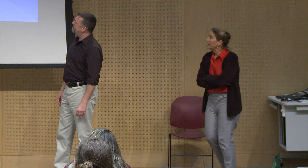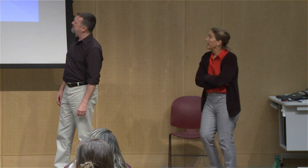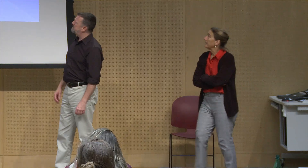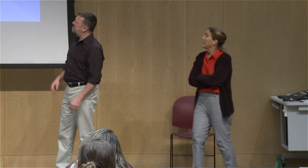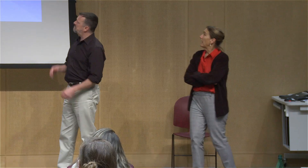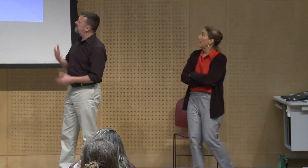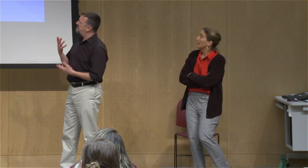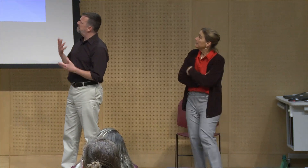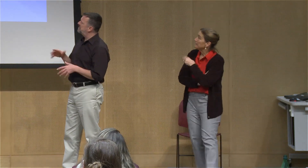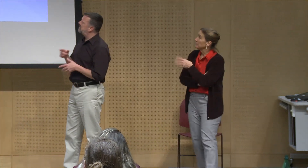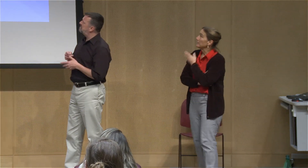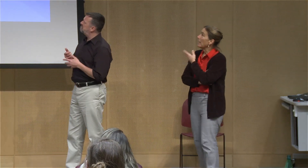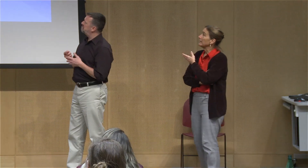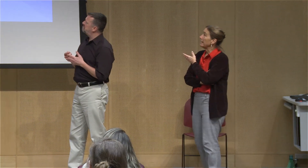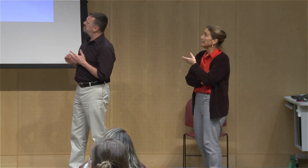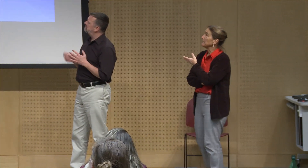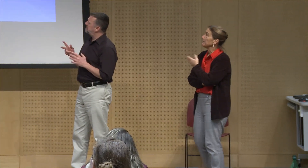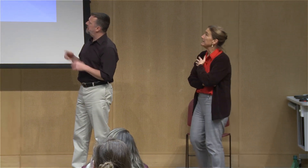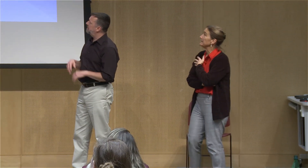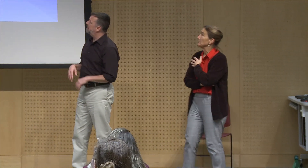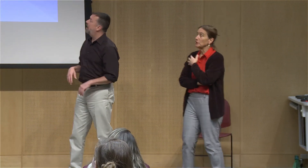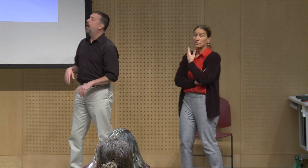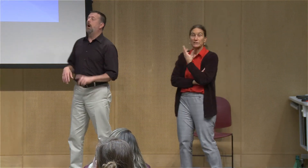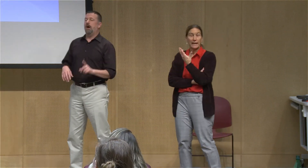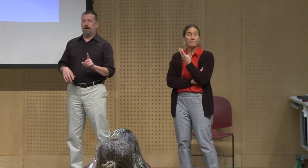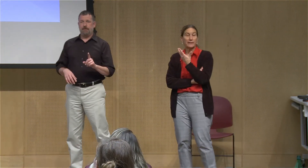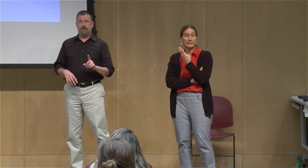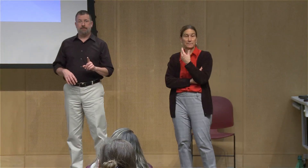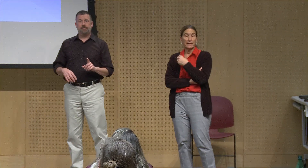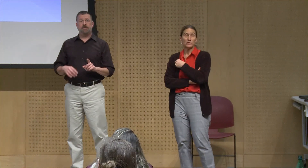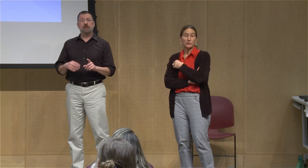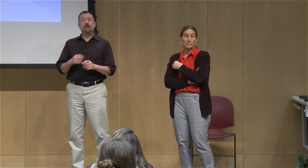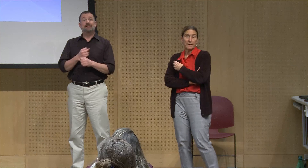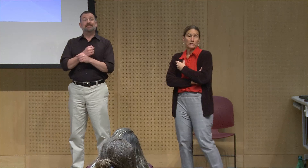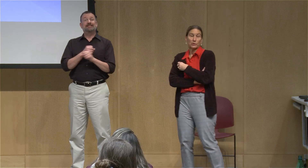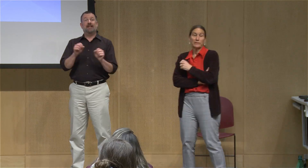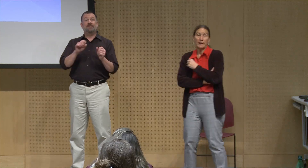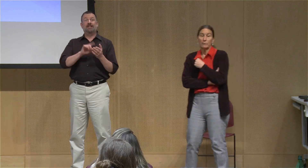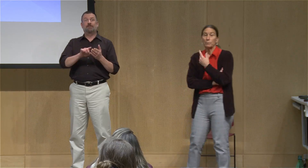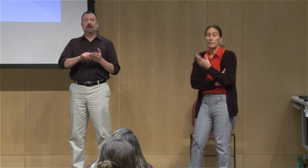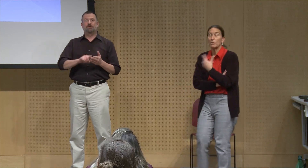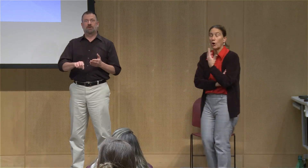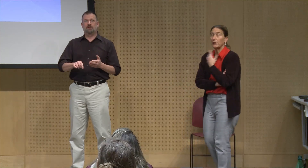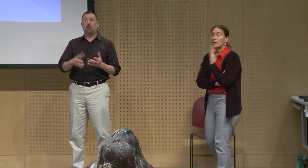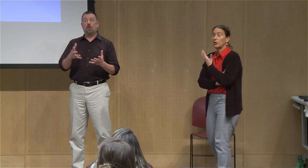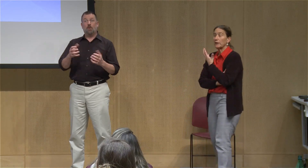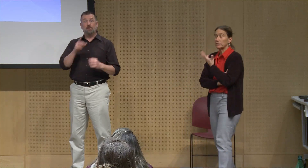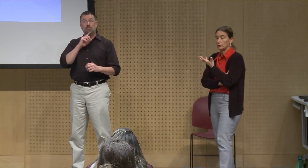AND THEN OBVIOUSLY THERE'S AN ASPECT OF THIS THAT'S ALSO SAFETY INSPECTIONS TO MAKE CERTAIN THAT PEOPLE ARE ADHERING